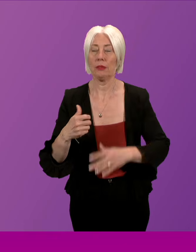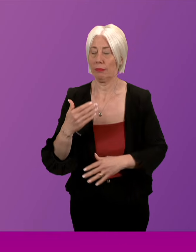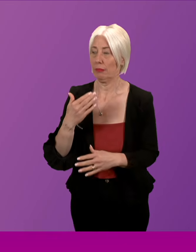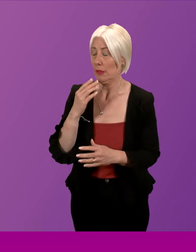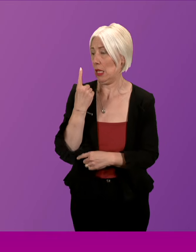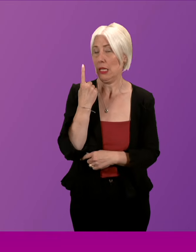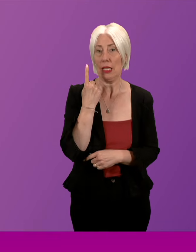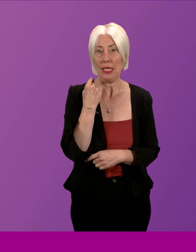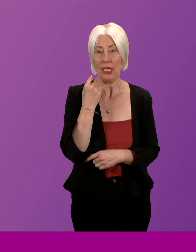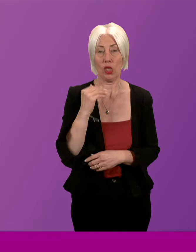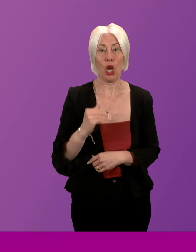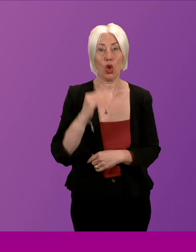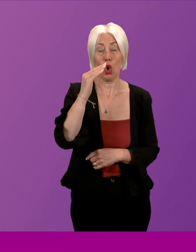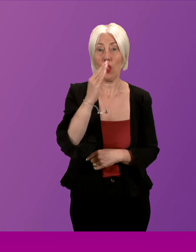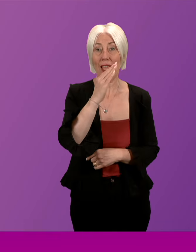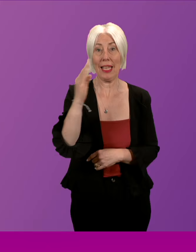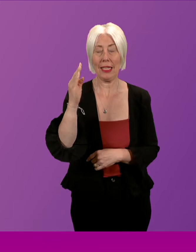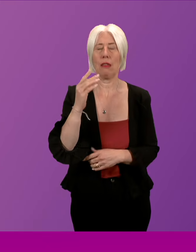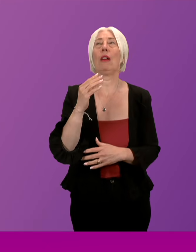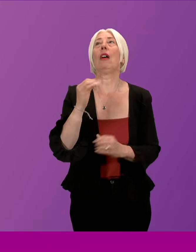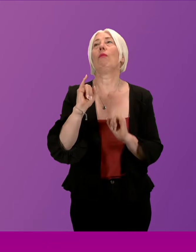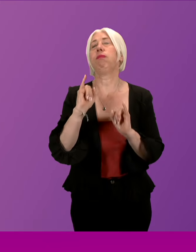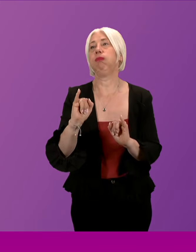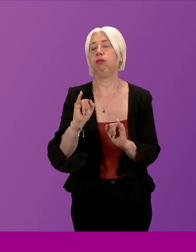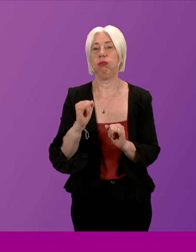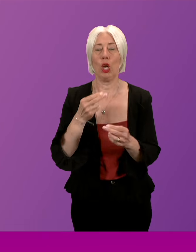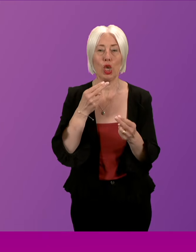Yesterday, the north-east received the devastating news that the new Baird family hospital and the